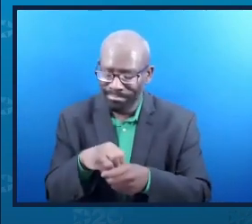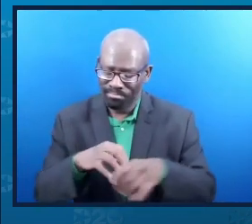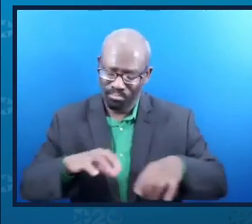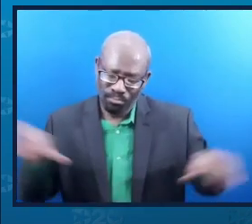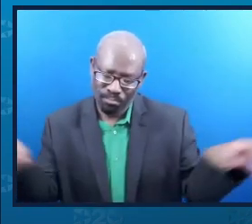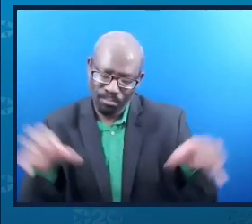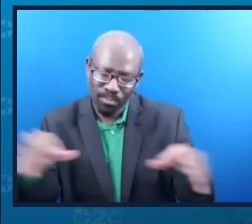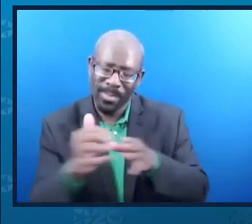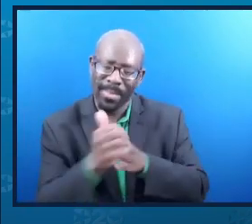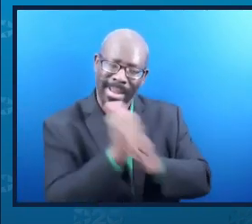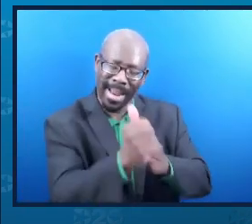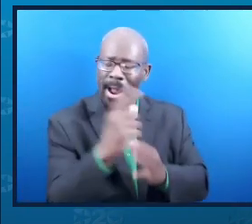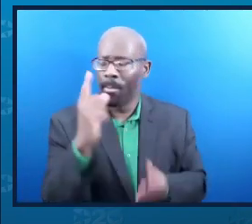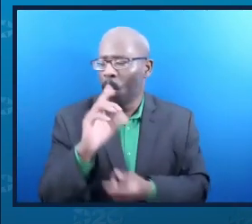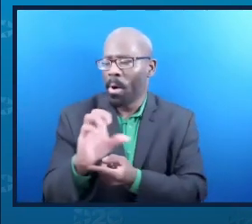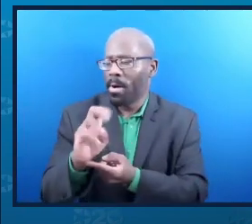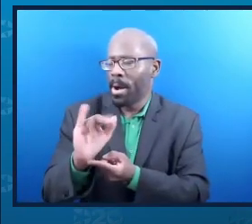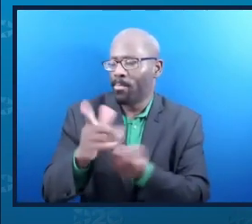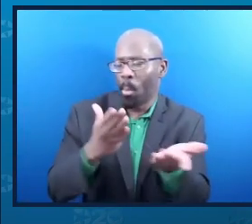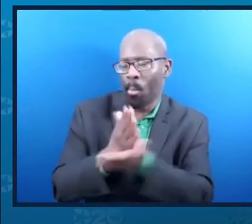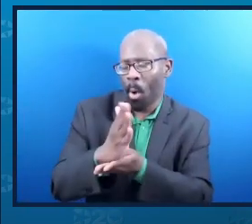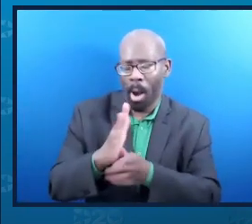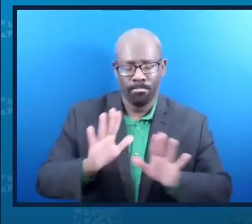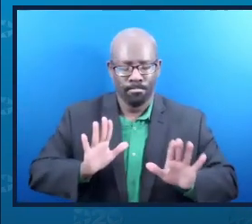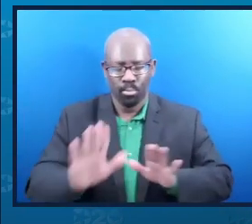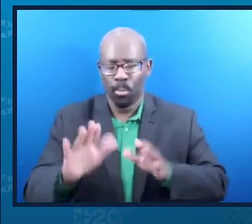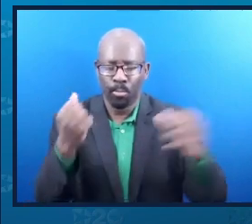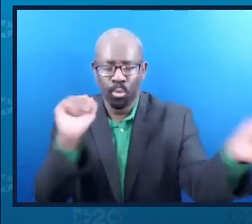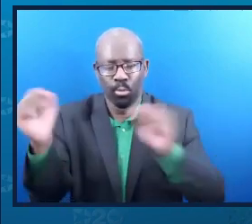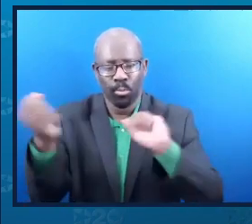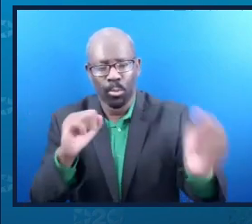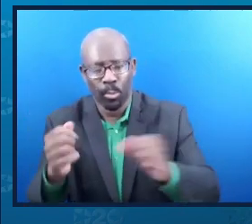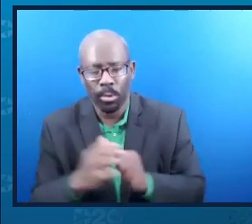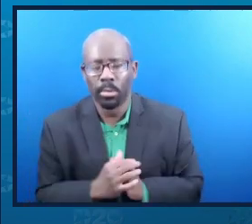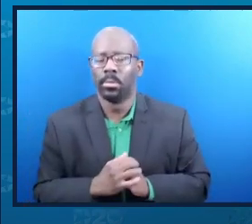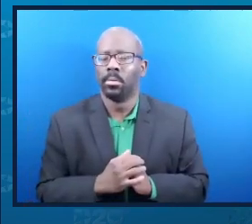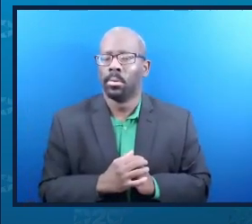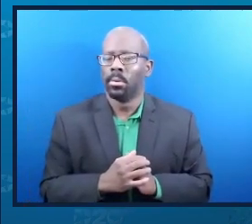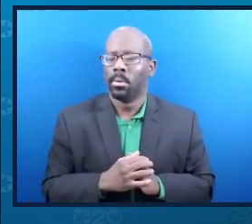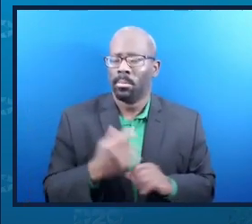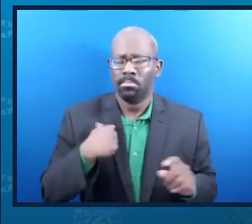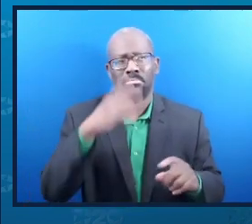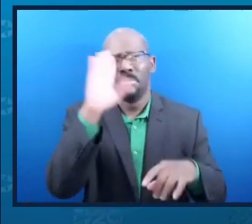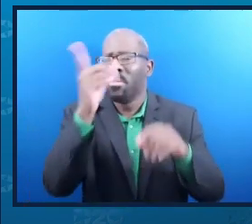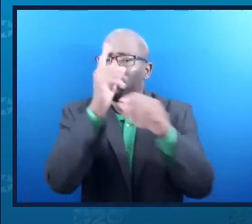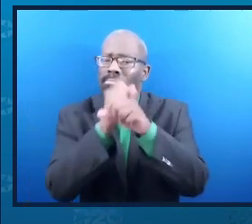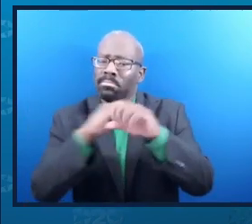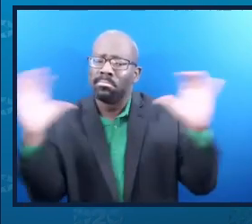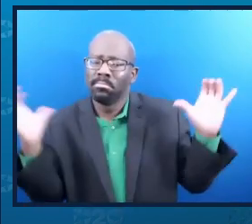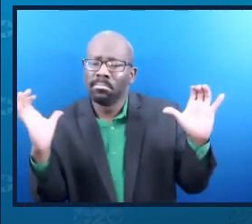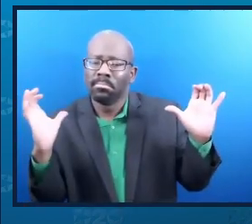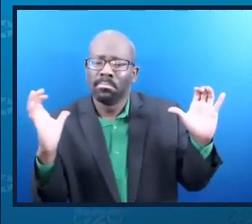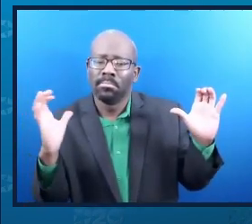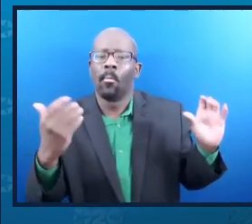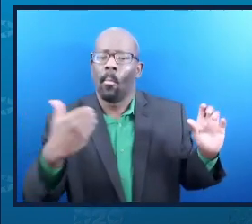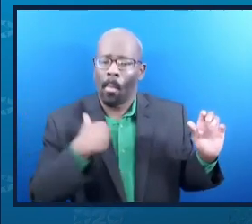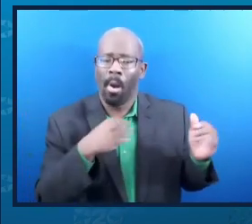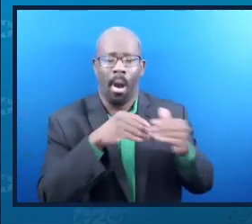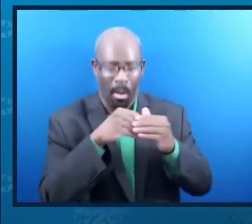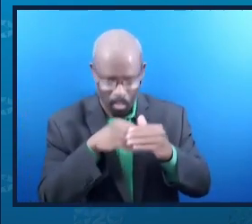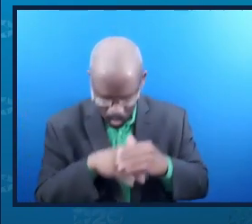MOVEMENT, ONE OF THEM TOLD ME